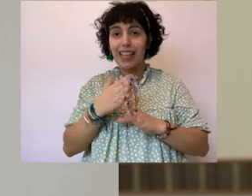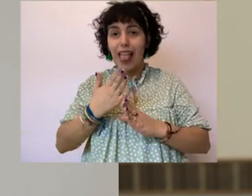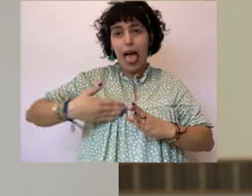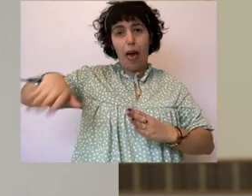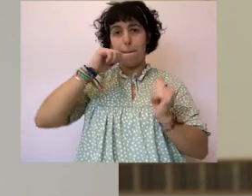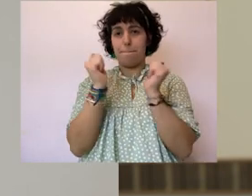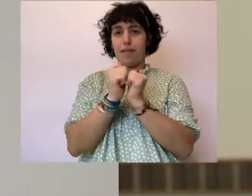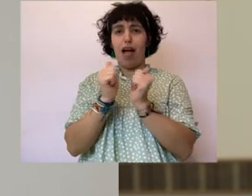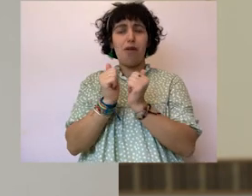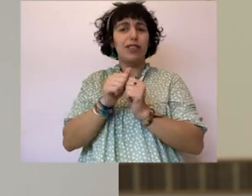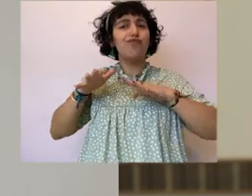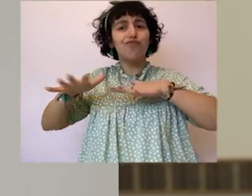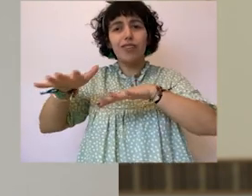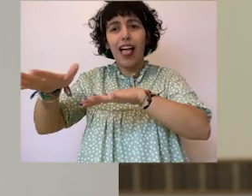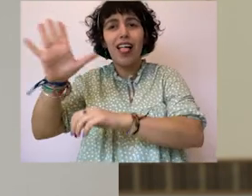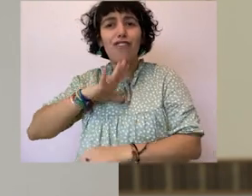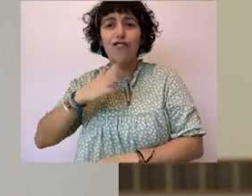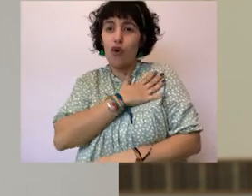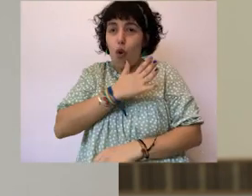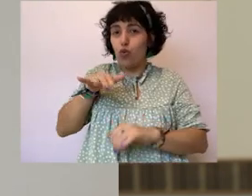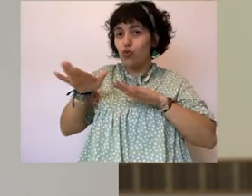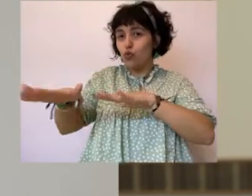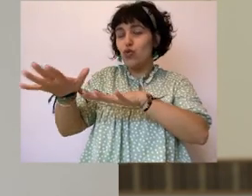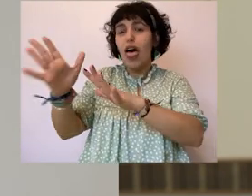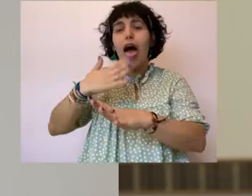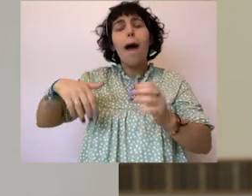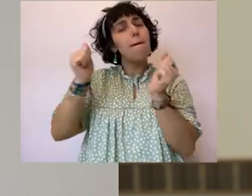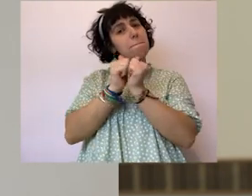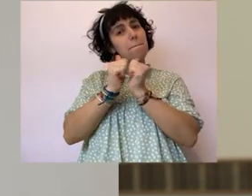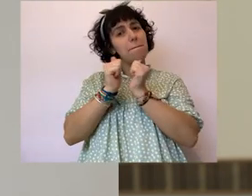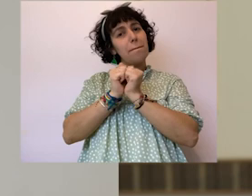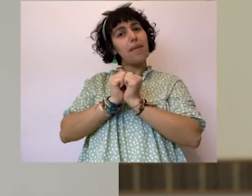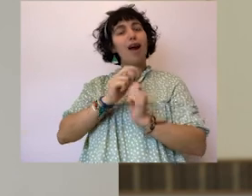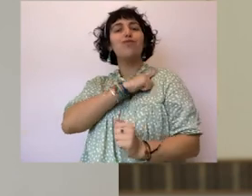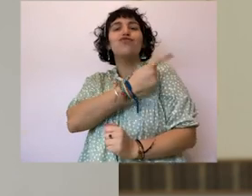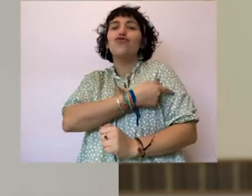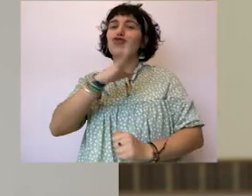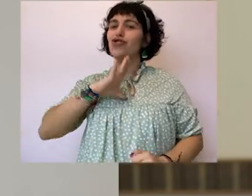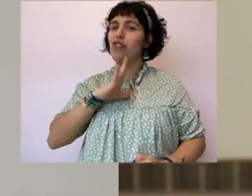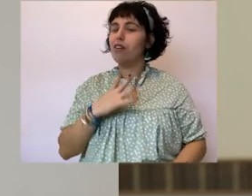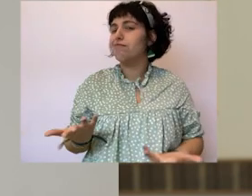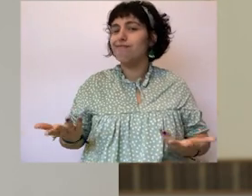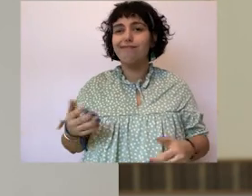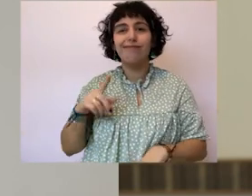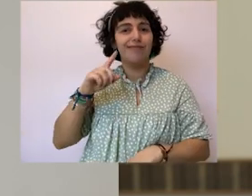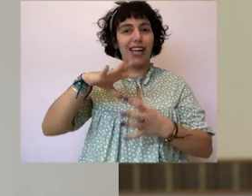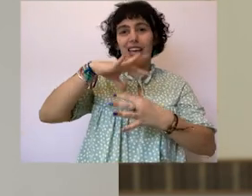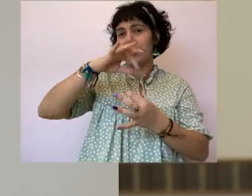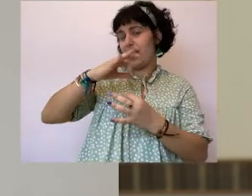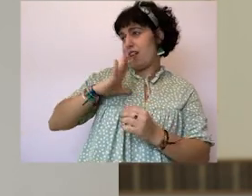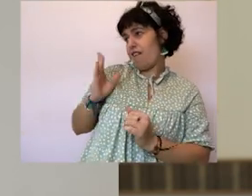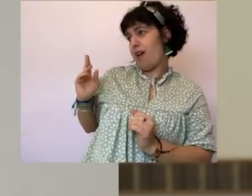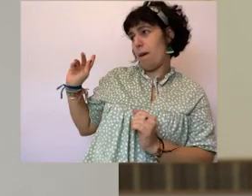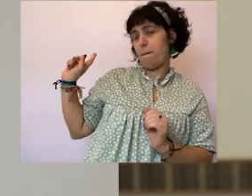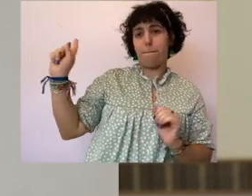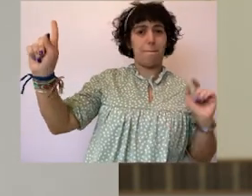A man next to us "curses, screaming, insulting sentences" nobody hears him.